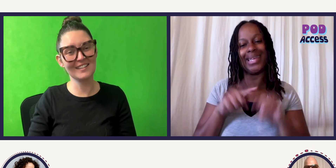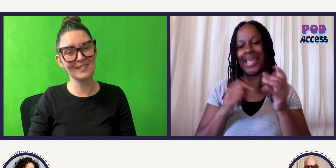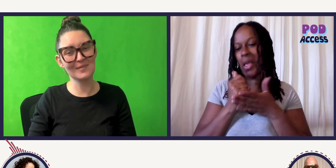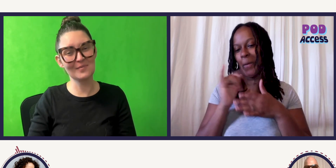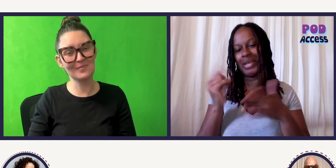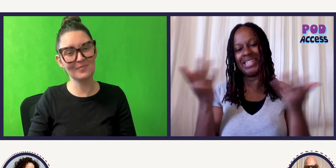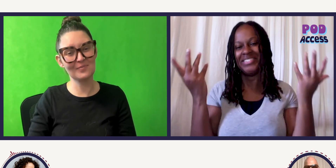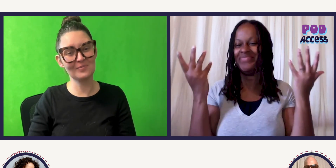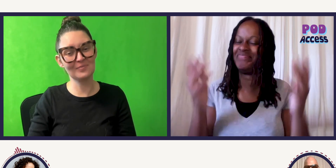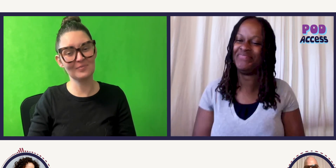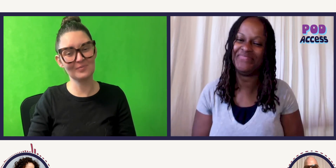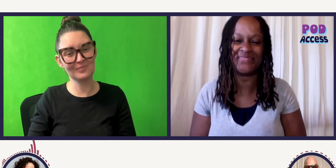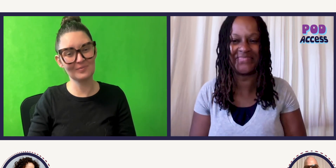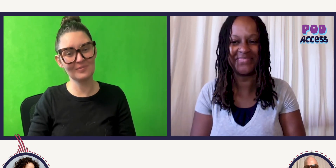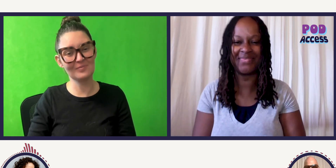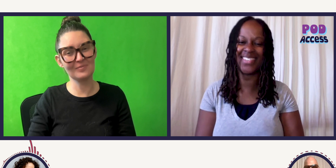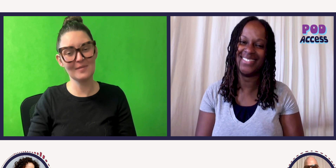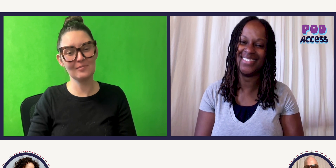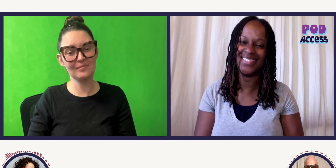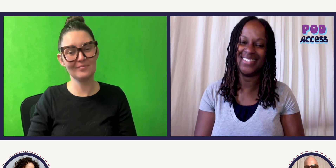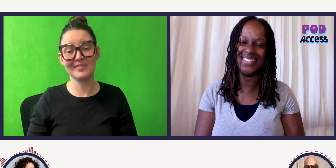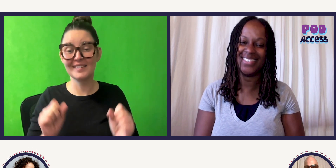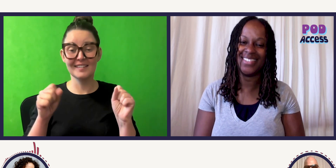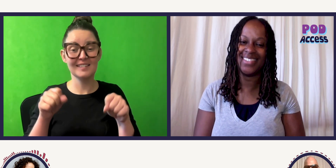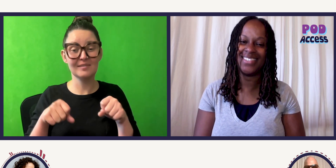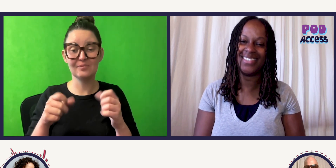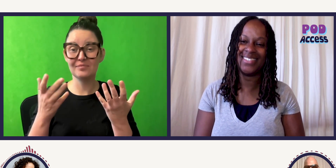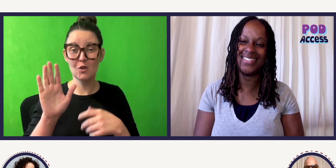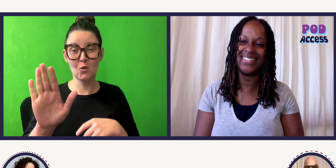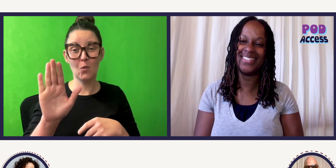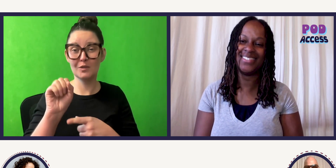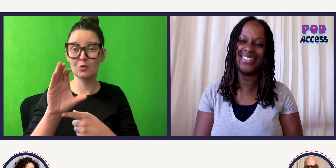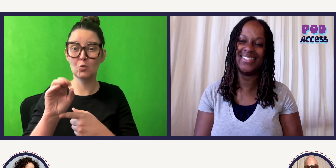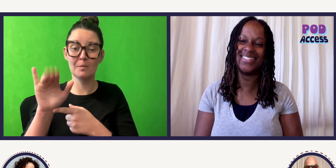Yeah! Your Scooby-Doo and The Mystery Machine shirt sorta gives it away! SCOOBY-DO: Thank you!